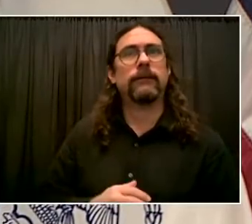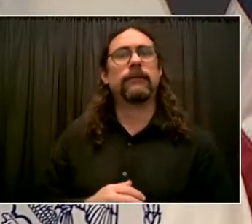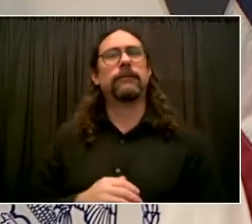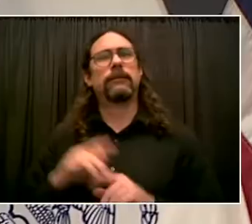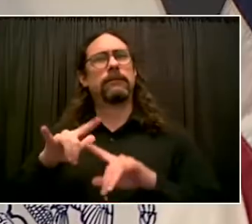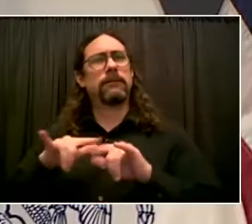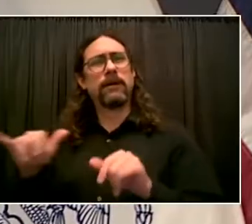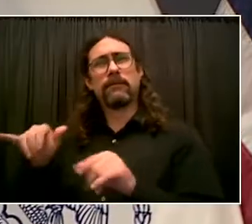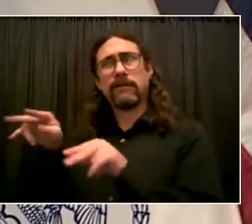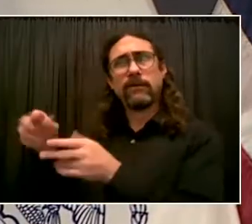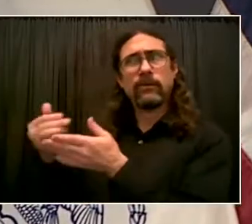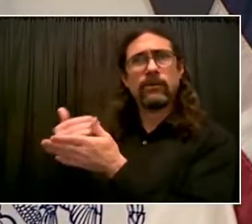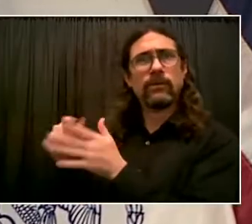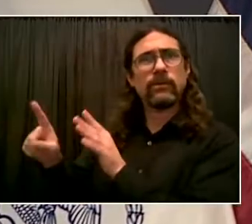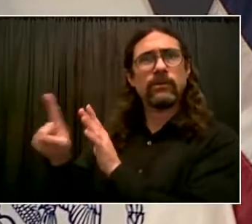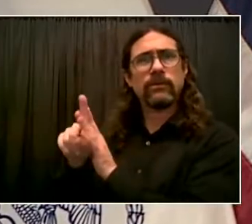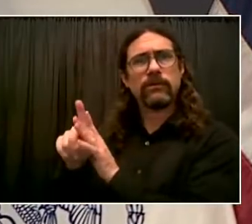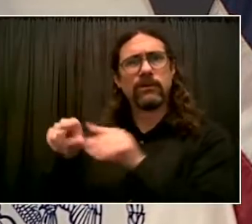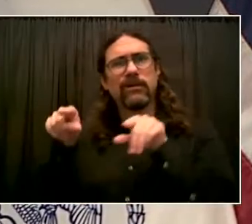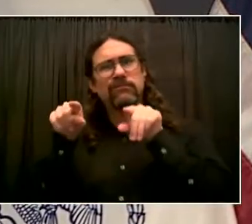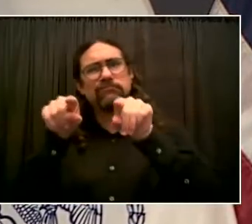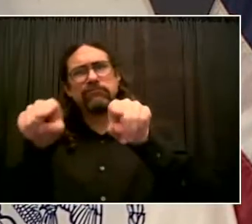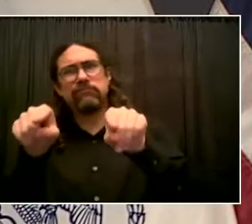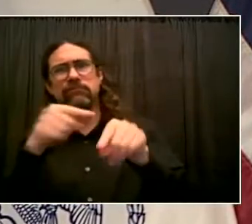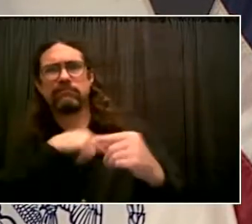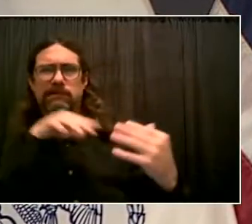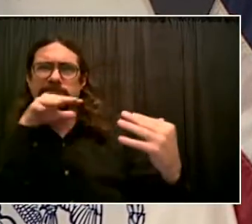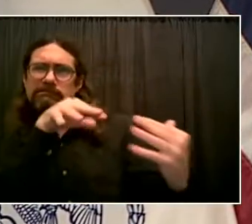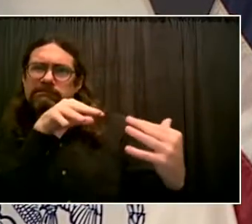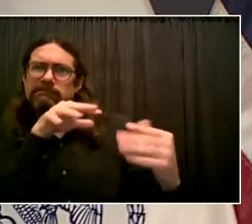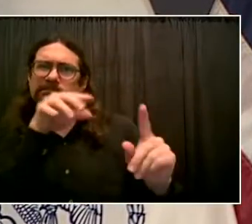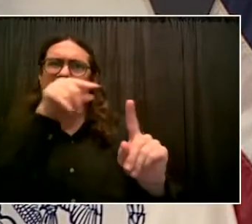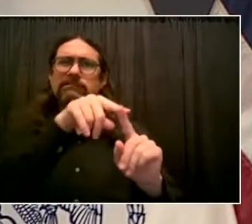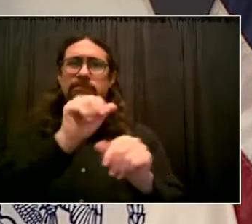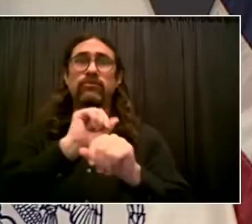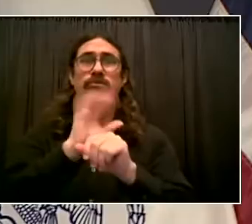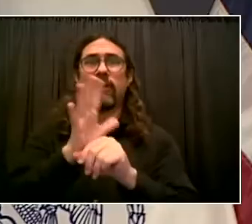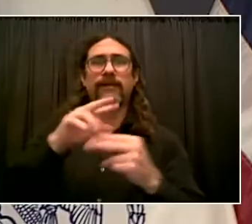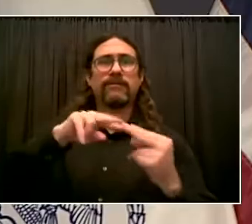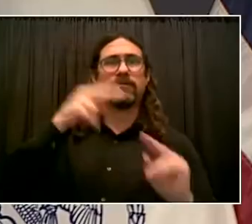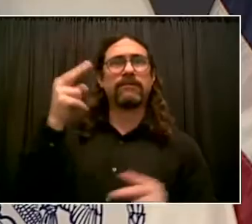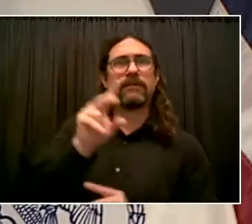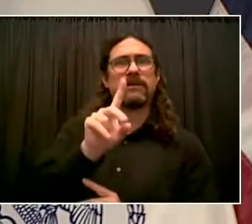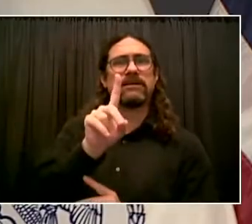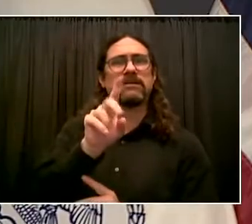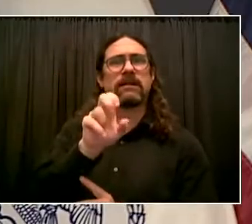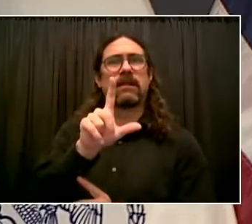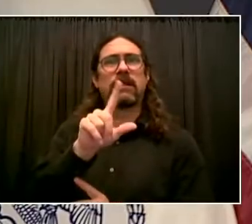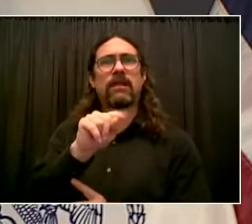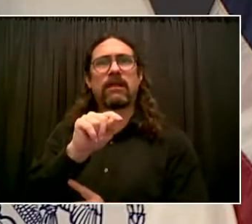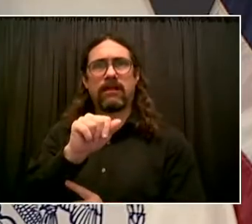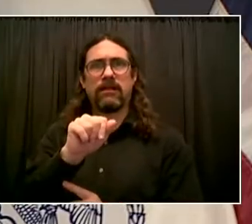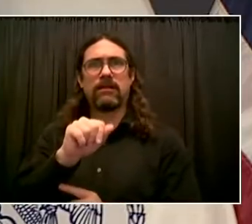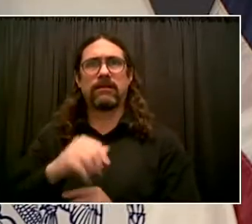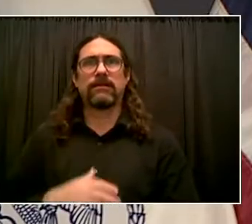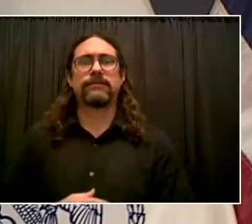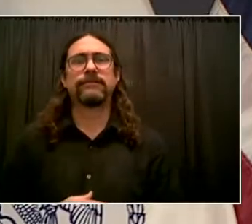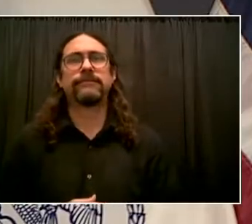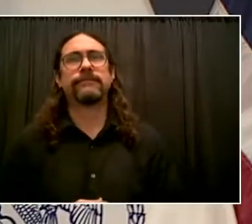STILL FIGHTING THE CENTRAL BATTLE WHICH IS AGAINST THE DELTA VARIANT SO A LOT GOING ON, WE HAVE UP DATES FOR YOU TODAY